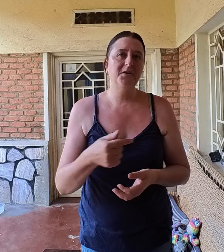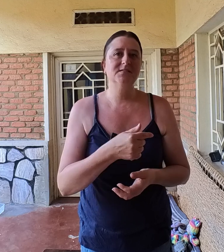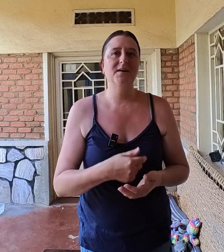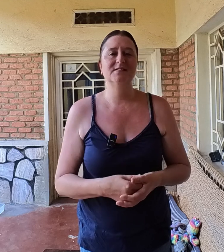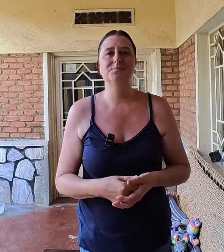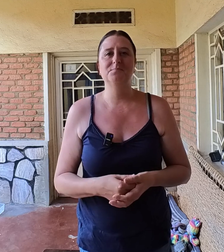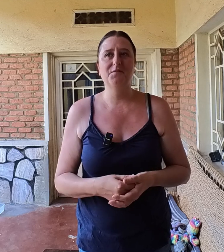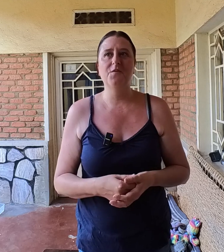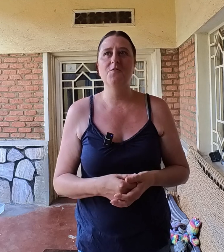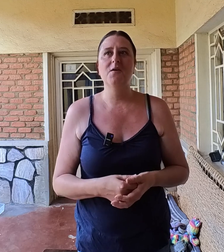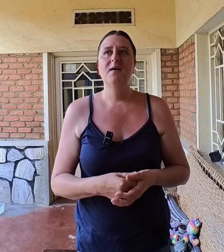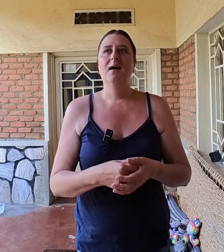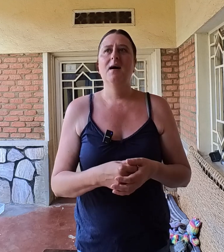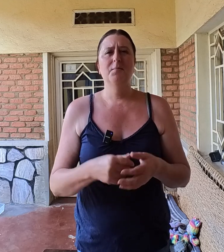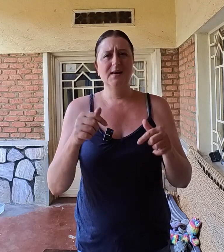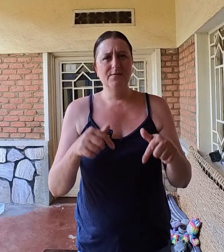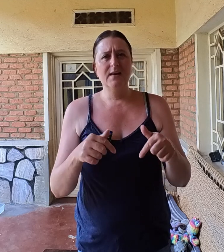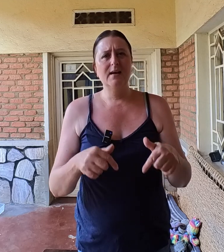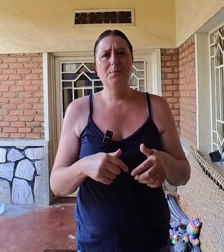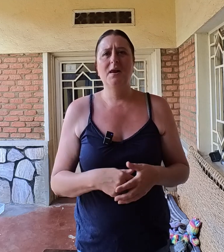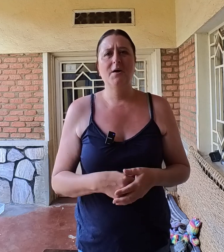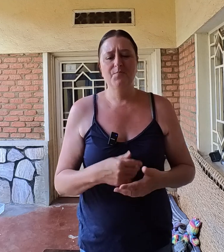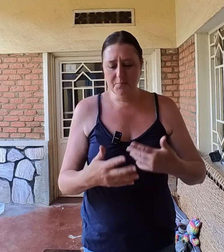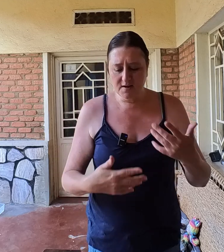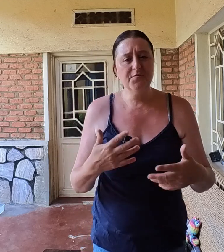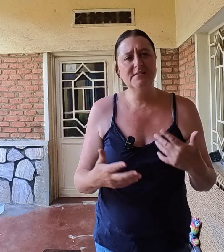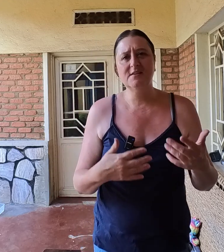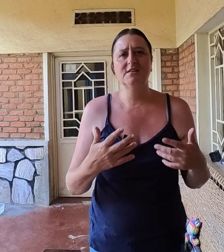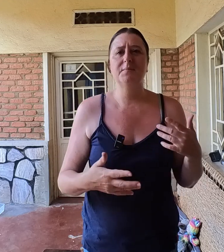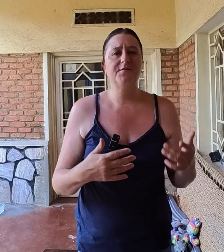a post about this before. I might leave the link below. I'm kind of researching a